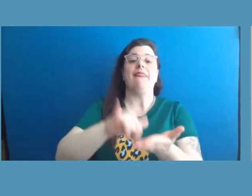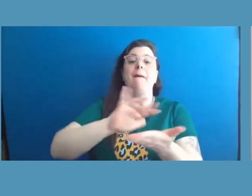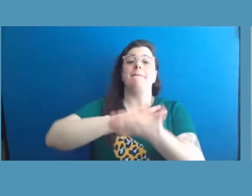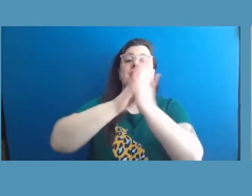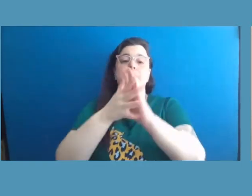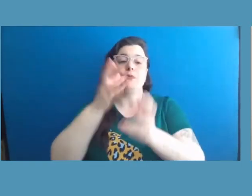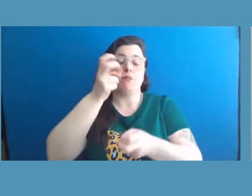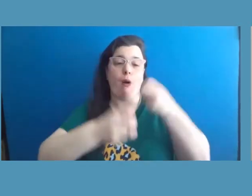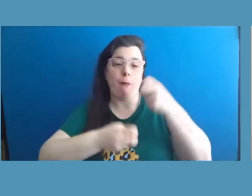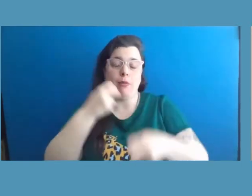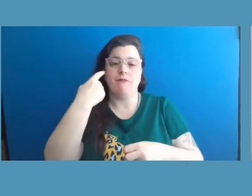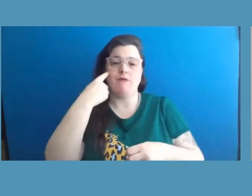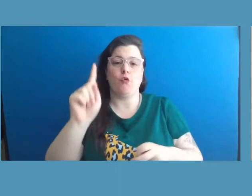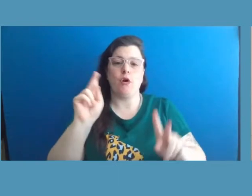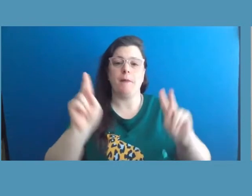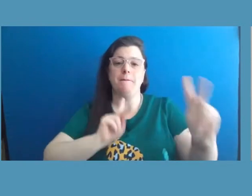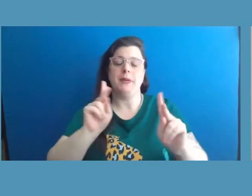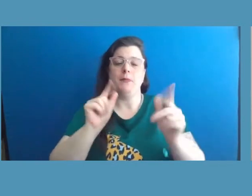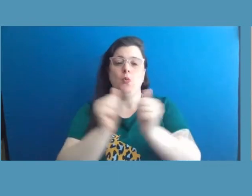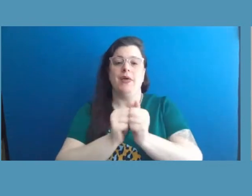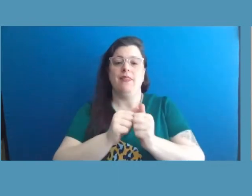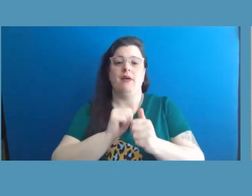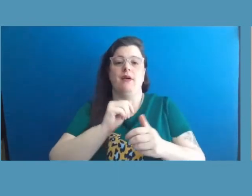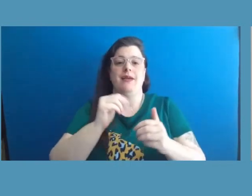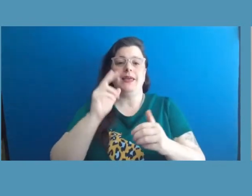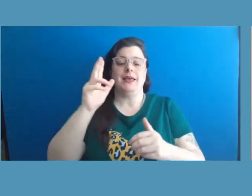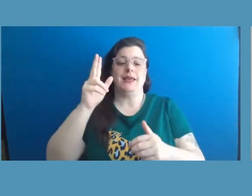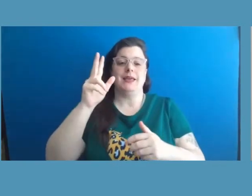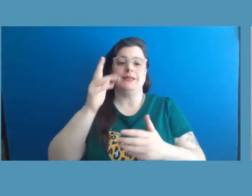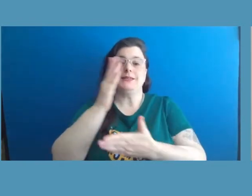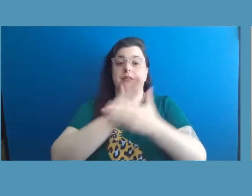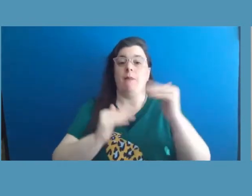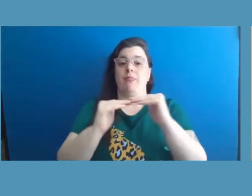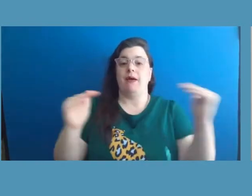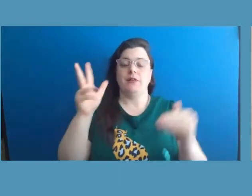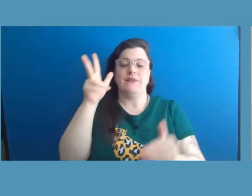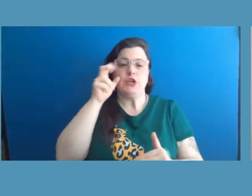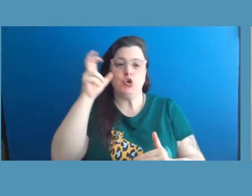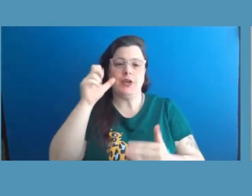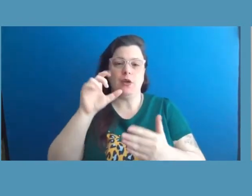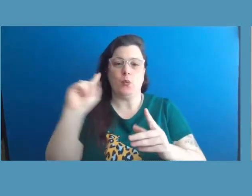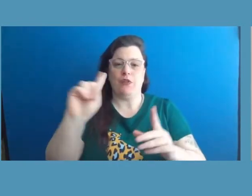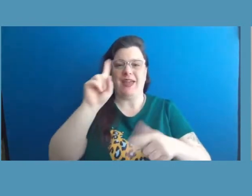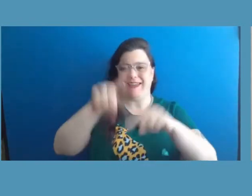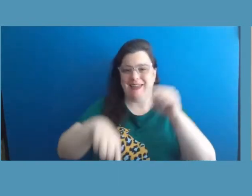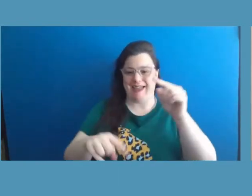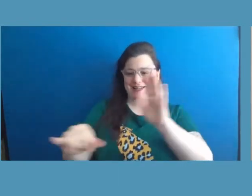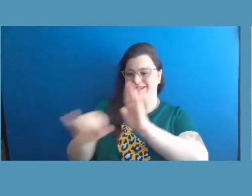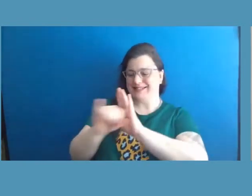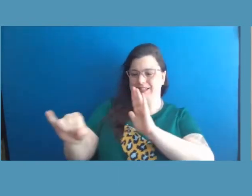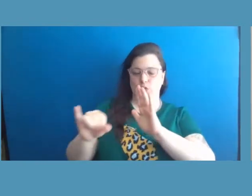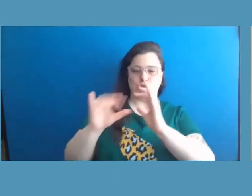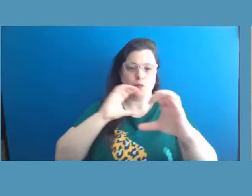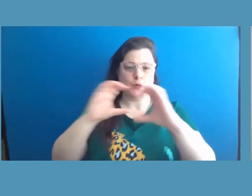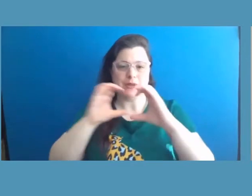of the floor. And that becomes a problem for people with some level of hearing. Where they